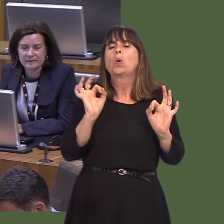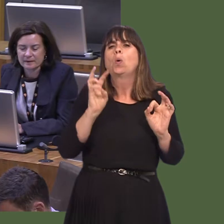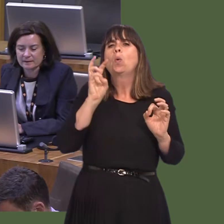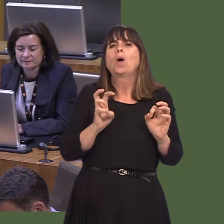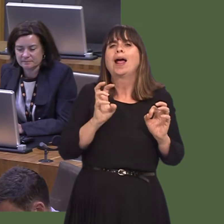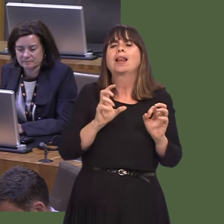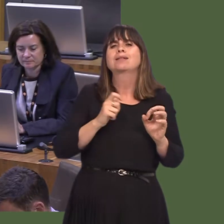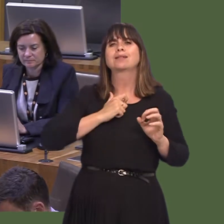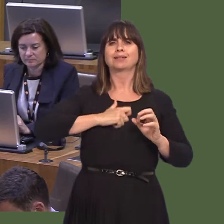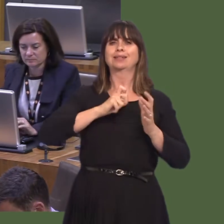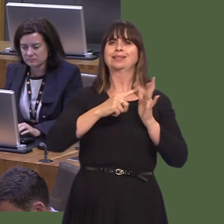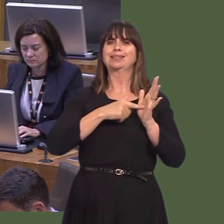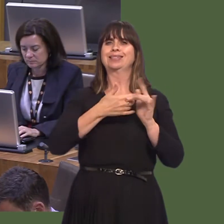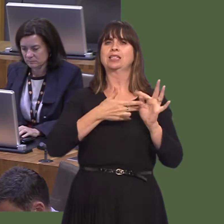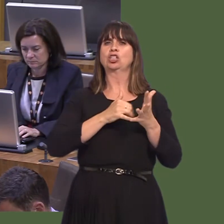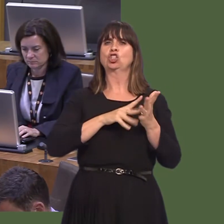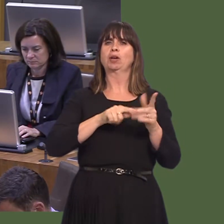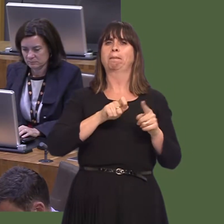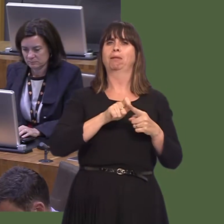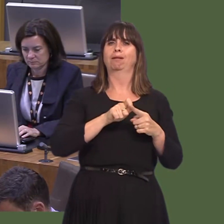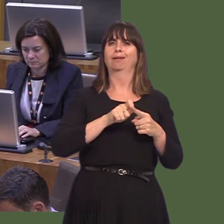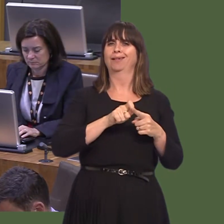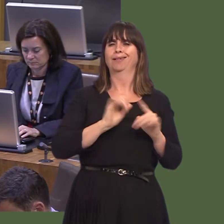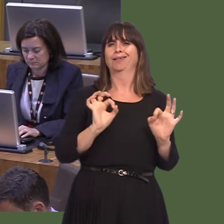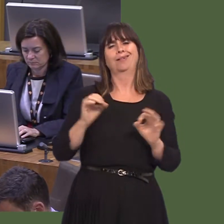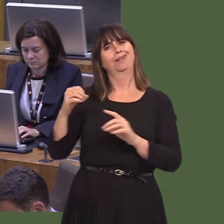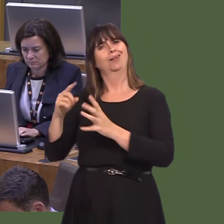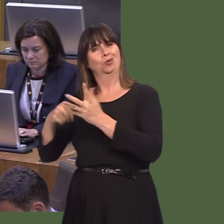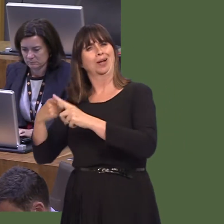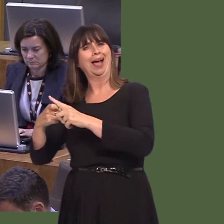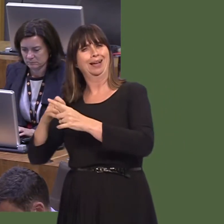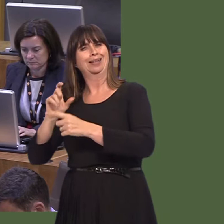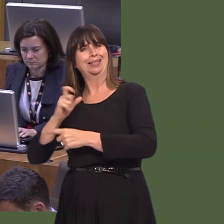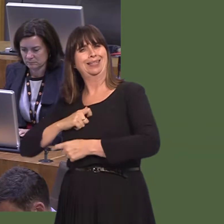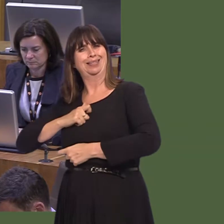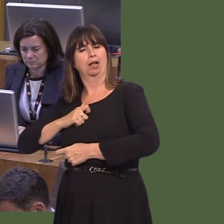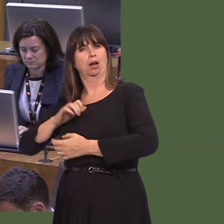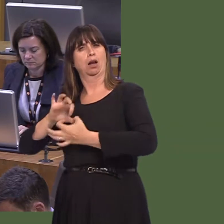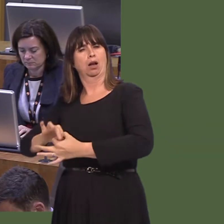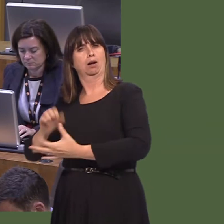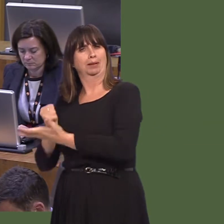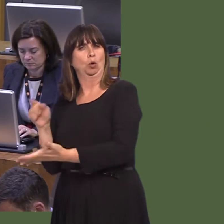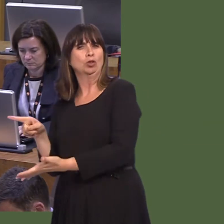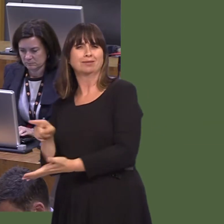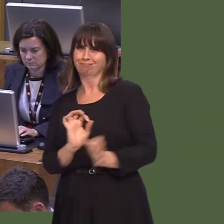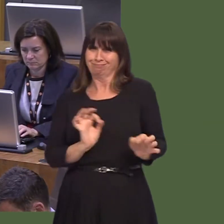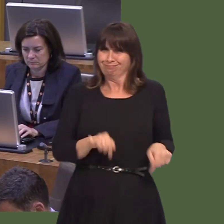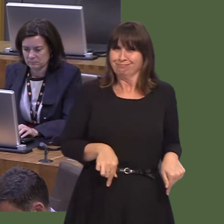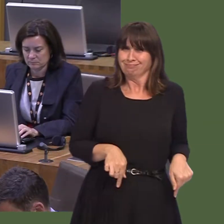There are some in the Chamber, I know, who would seek to promote that, but, in the absence of Welsh citizenship, residence is the only way of doing it.